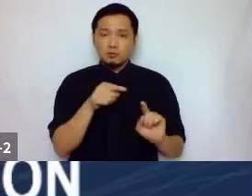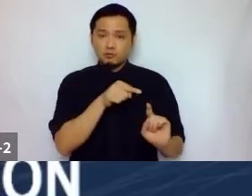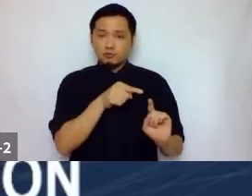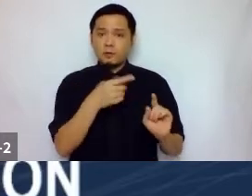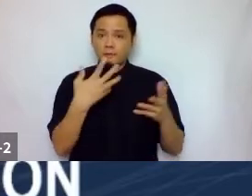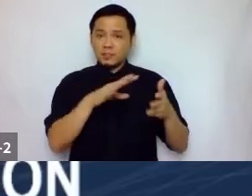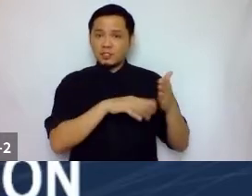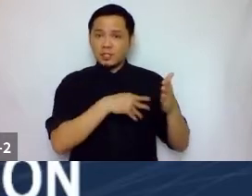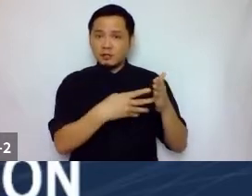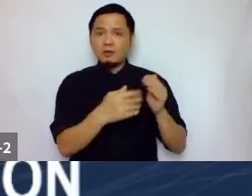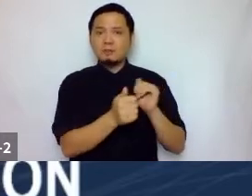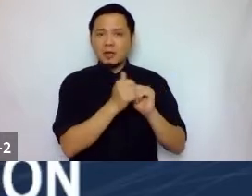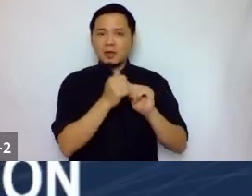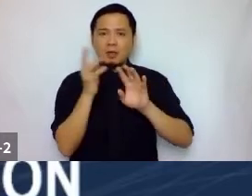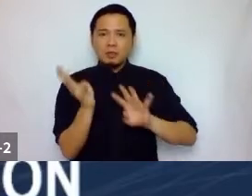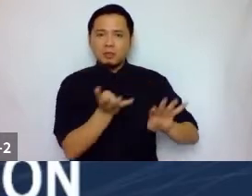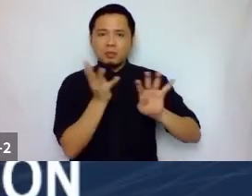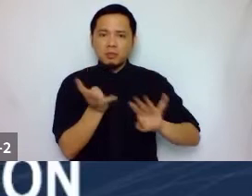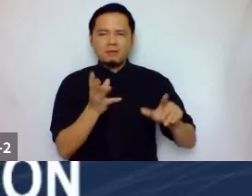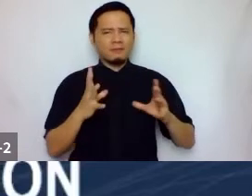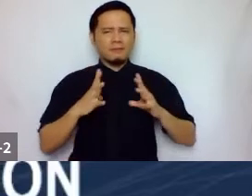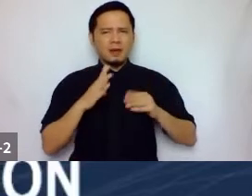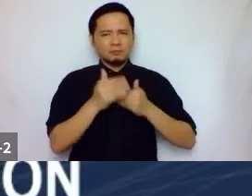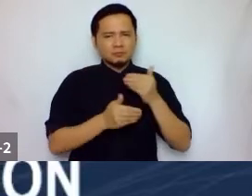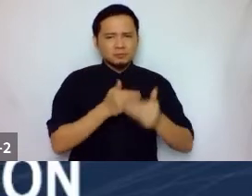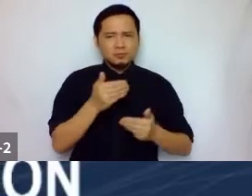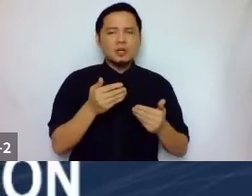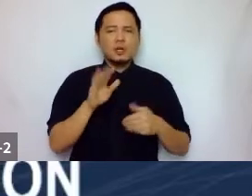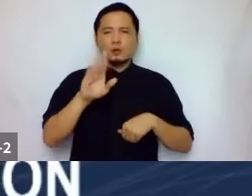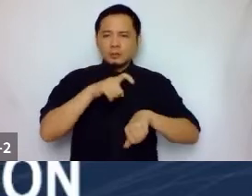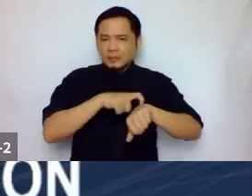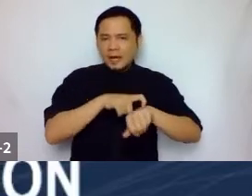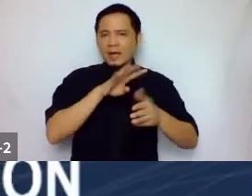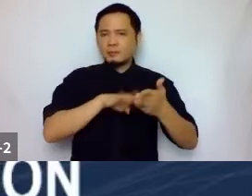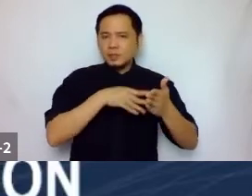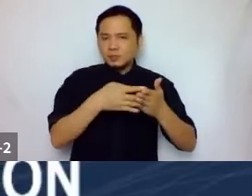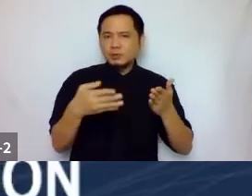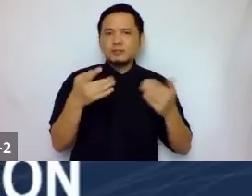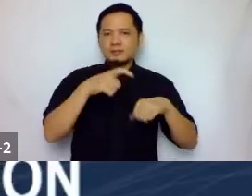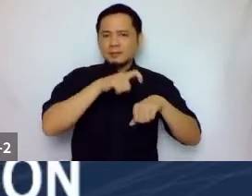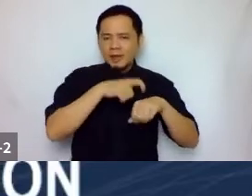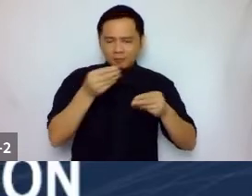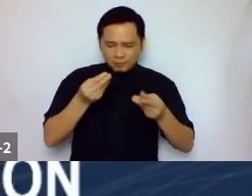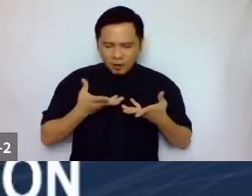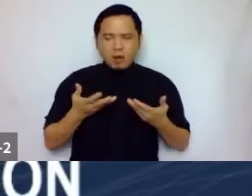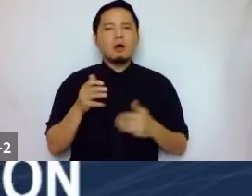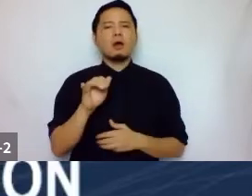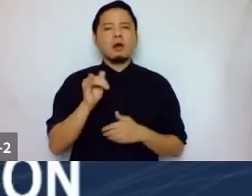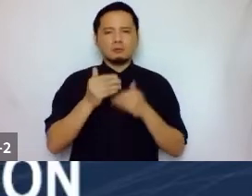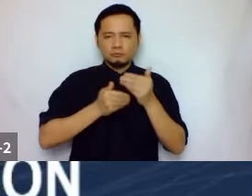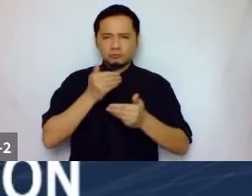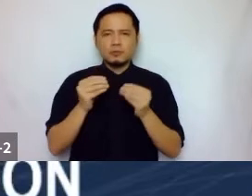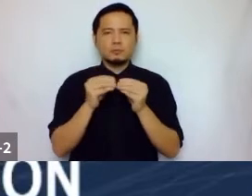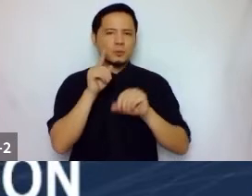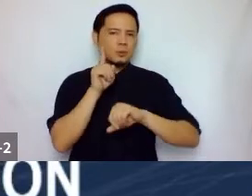So if you are scheduled at a particular time, you will just come at that time and you will not have to wait for so long.